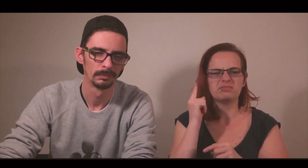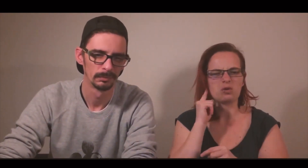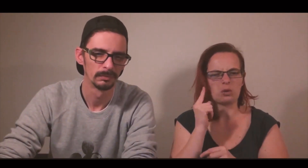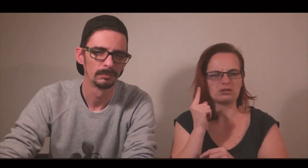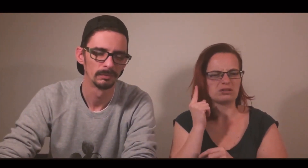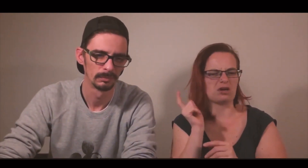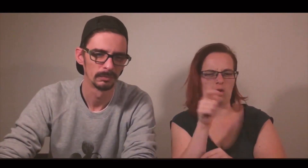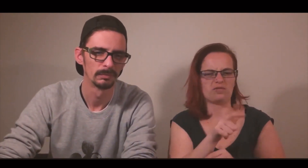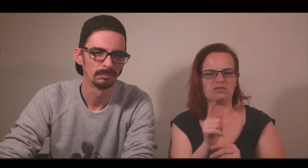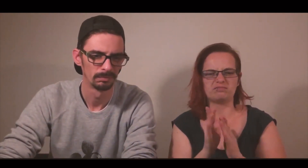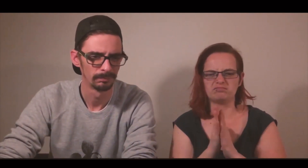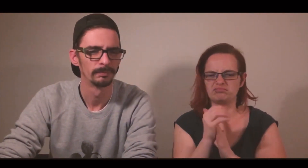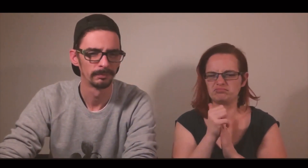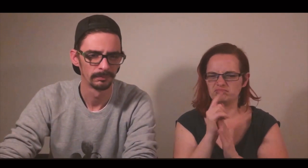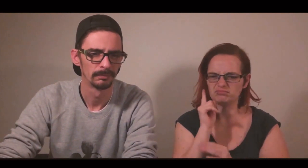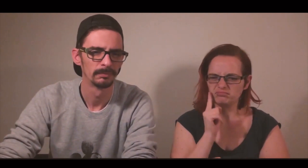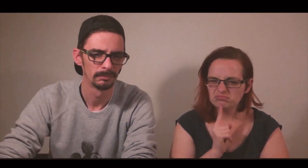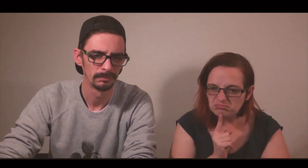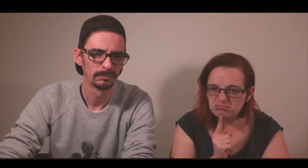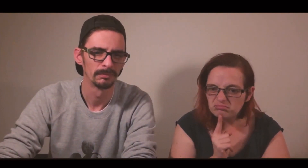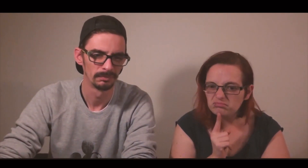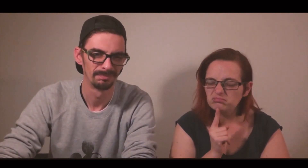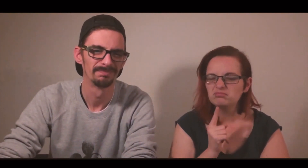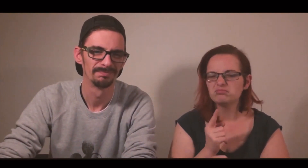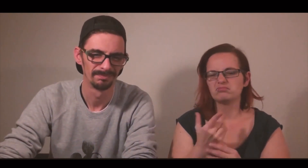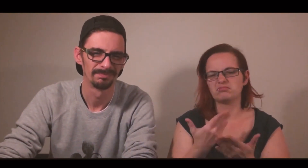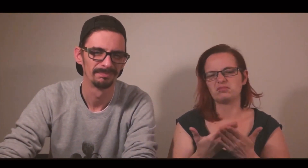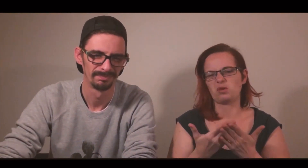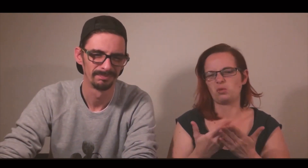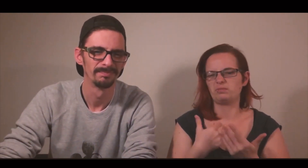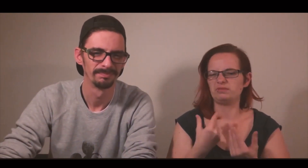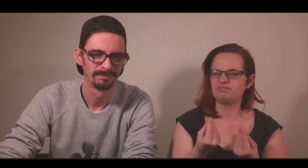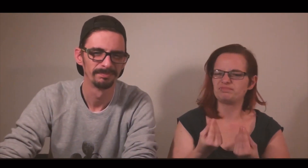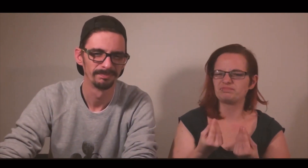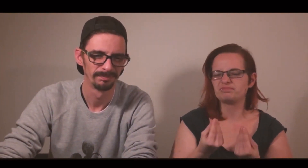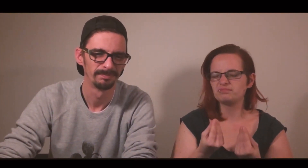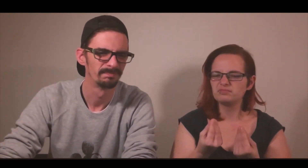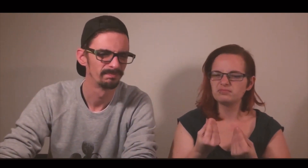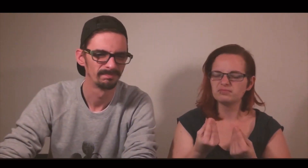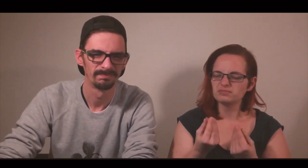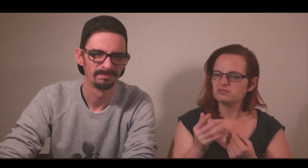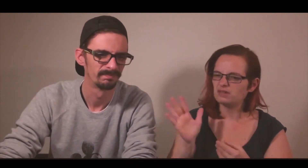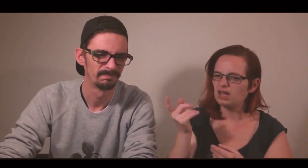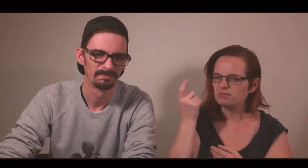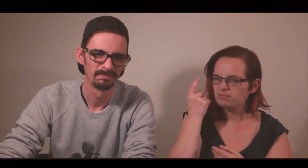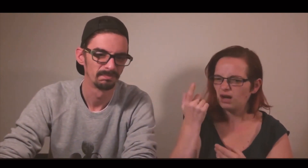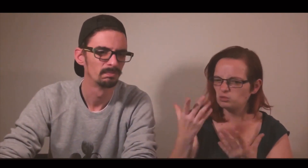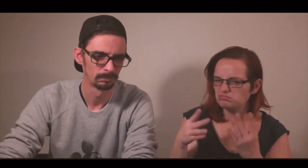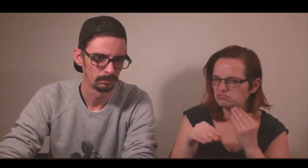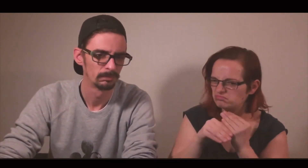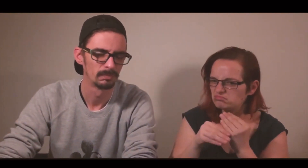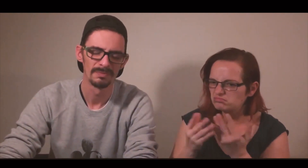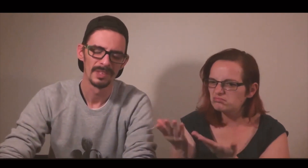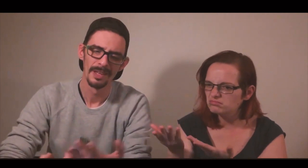How he annexes the music DJ due to its deafness. That is not really fine. What do you think?